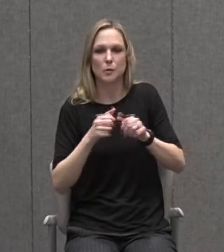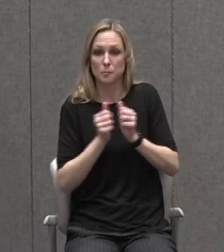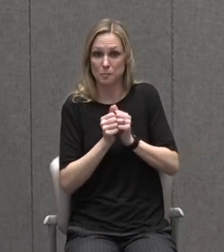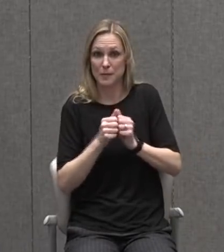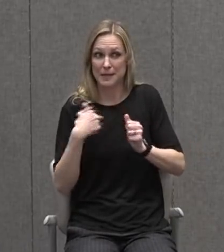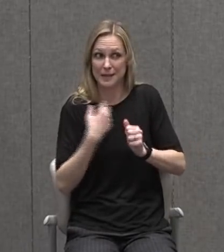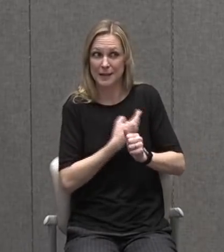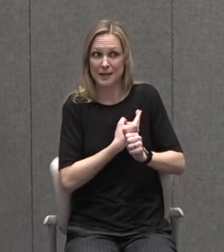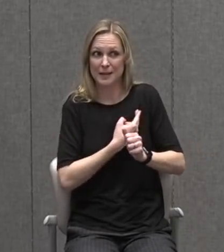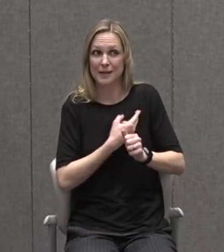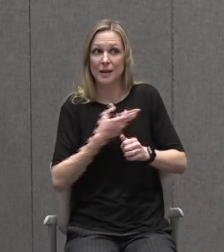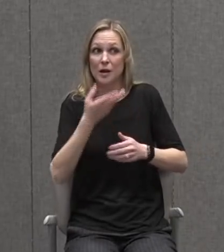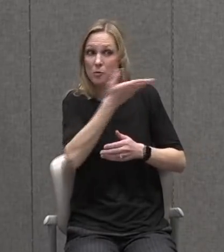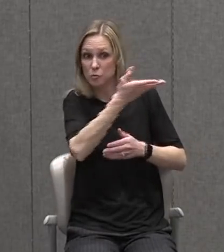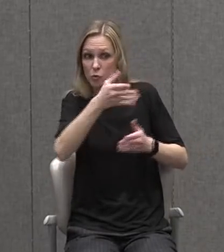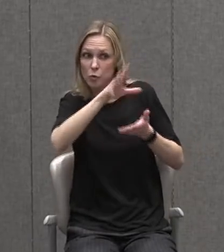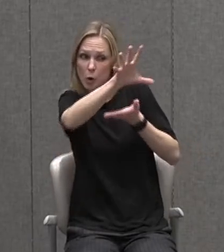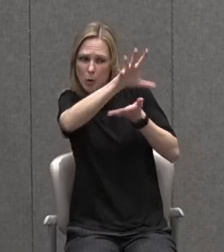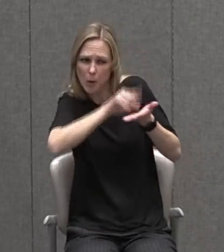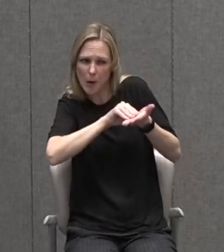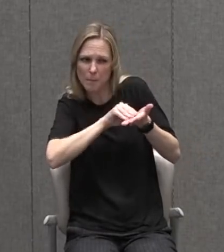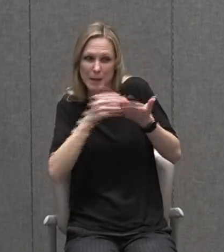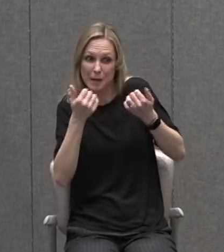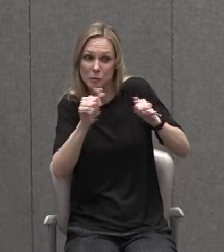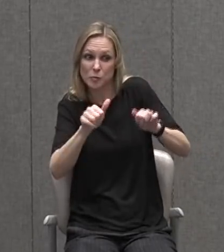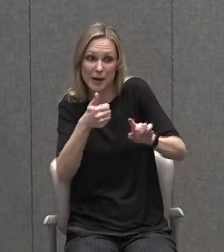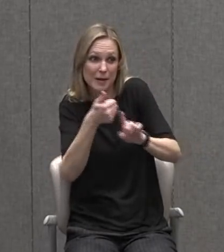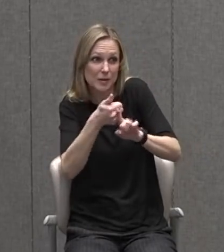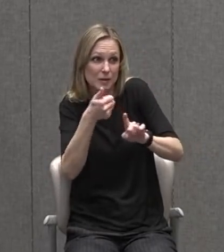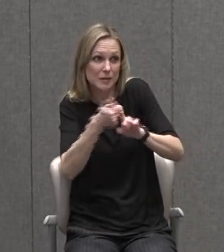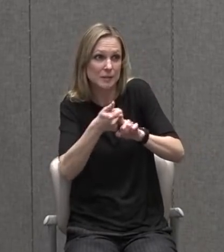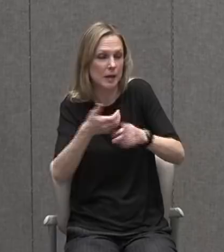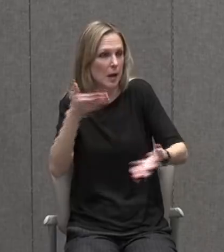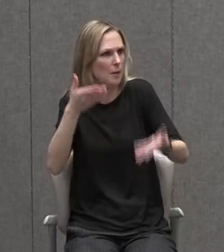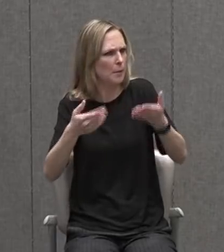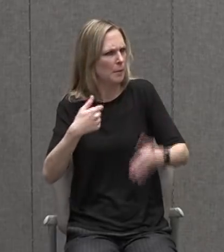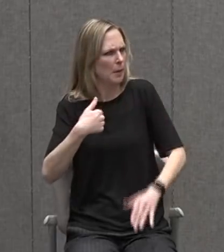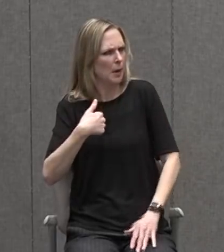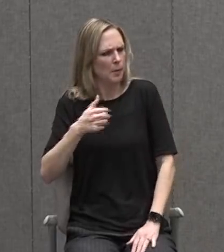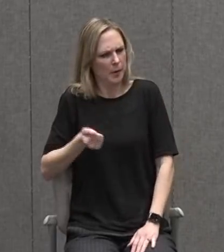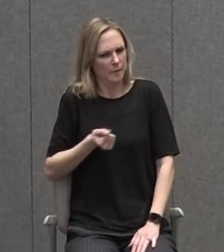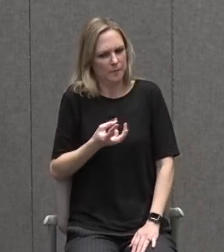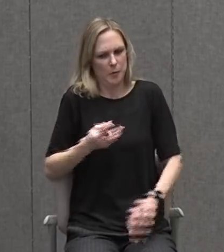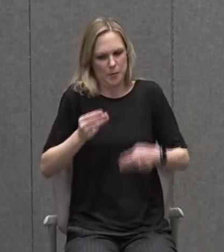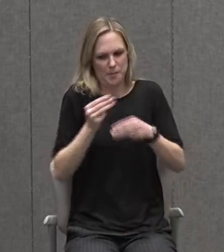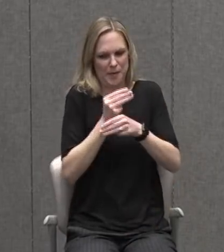go ahead and write this down and try it yourself. And maybe I made a few mathematical errors